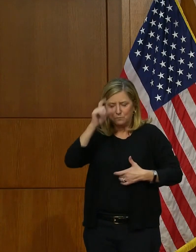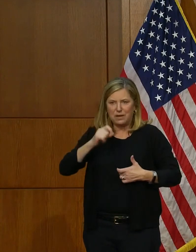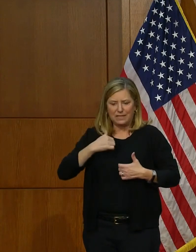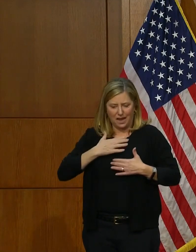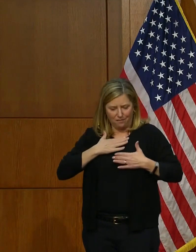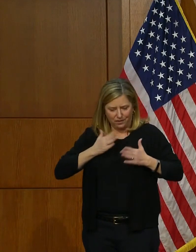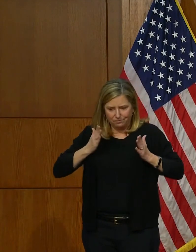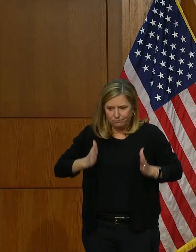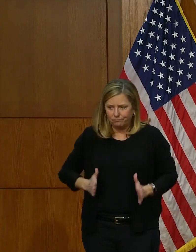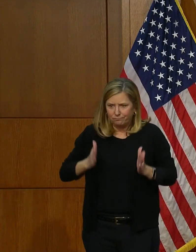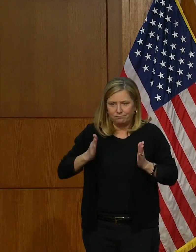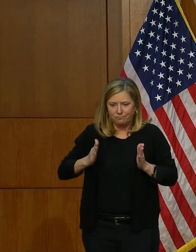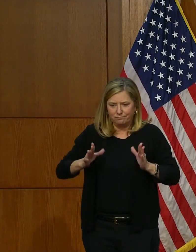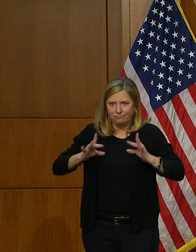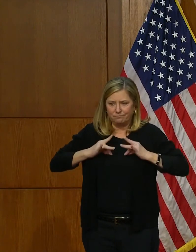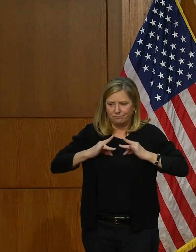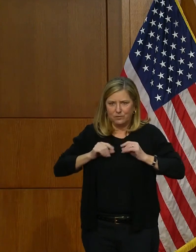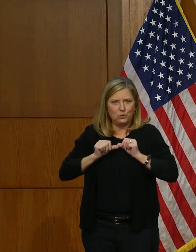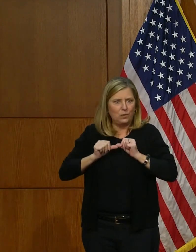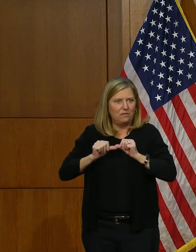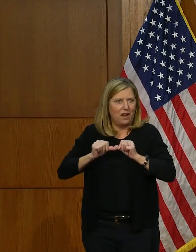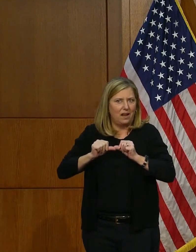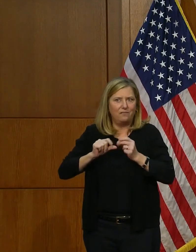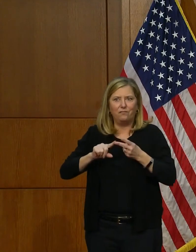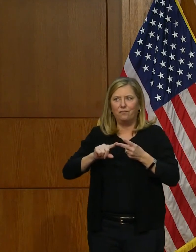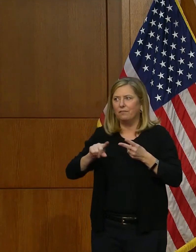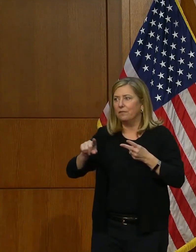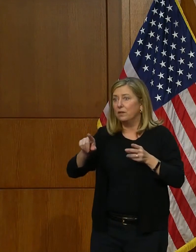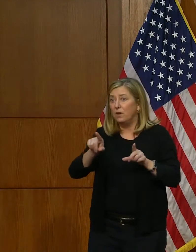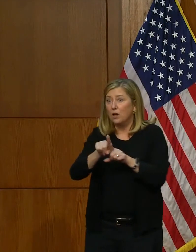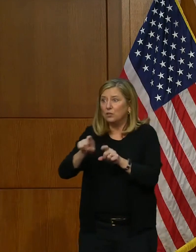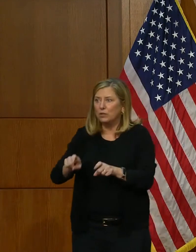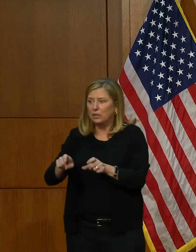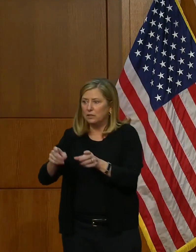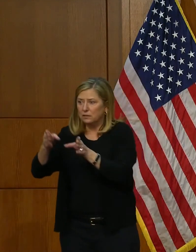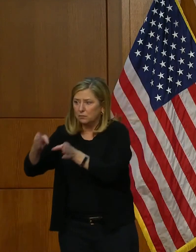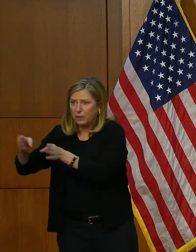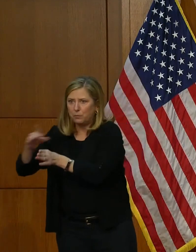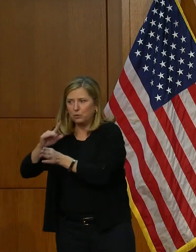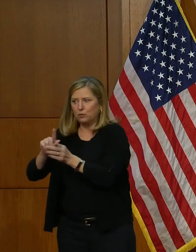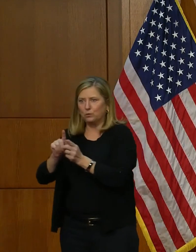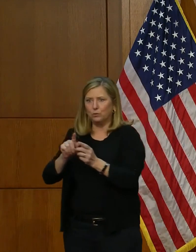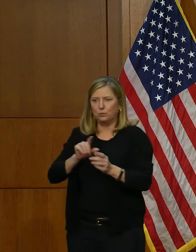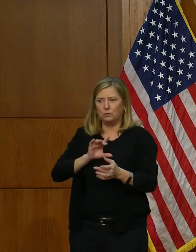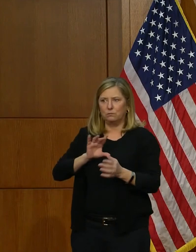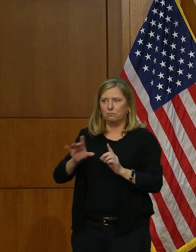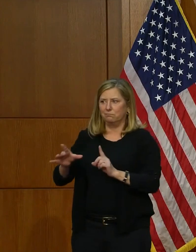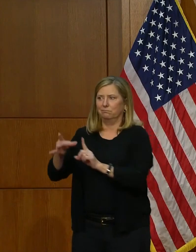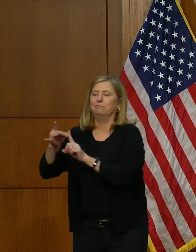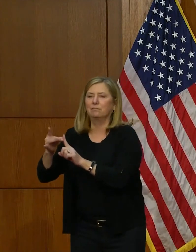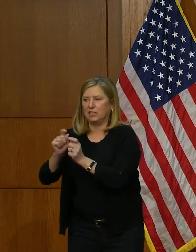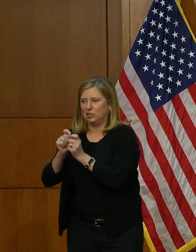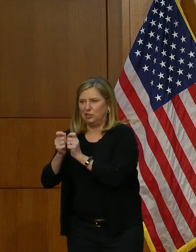VIRUS NEEDS HOST SUCH AS MYSELF AND. ALL OTHER INDIVIDUALS TO